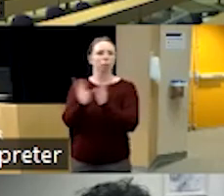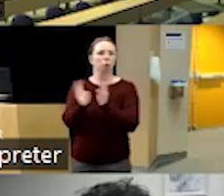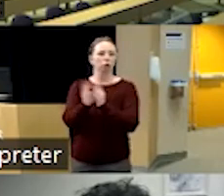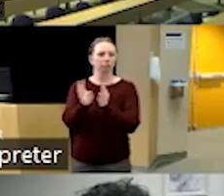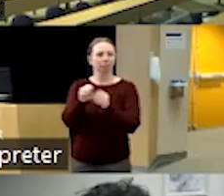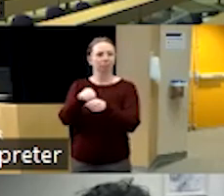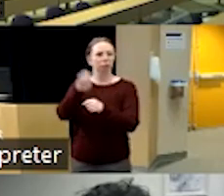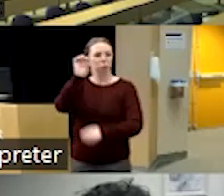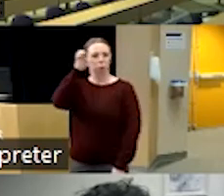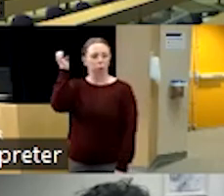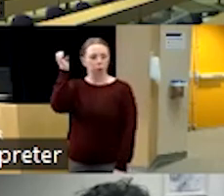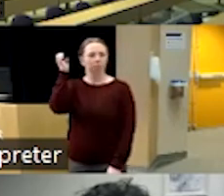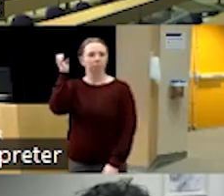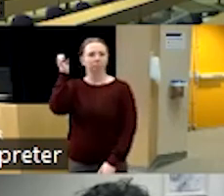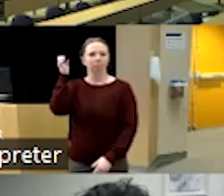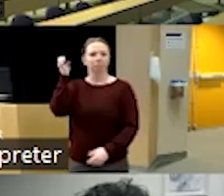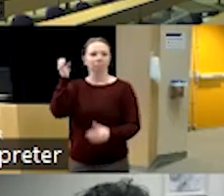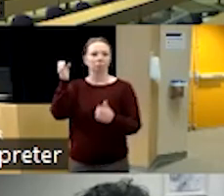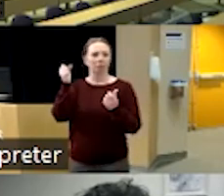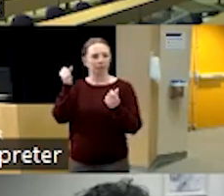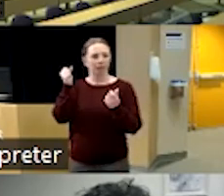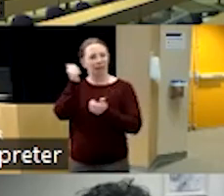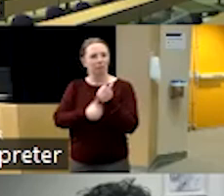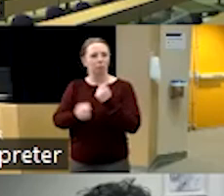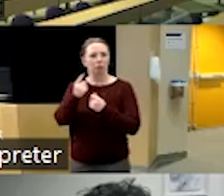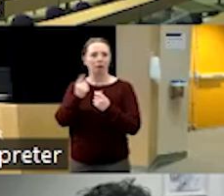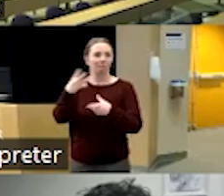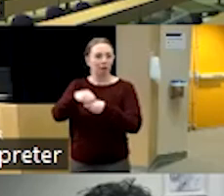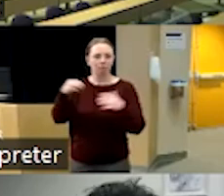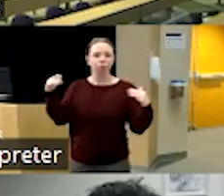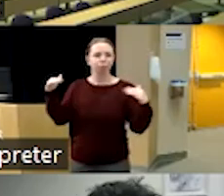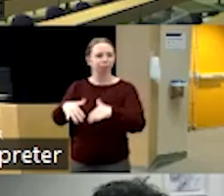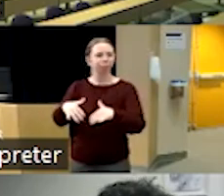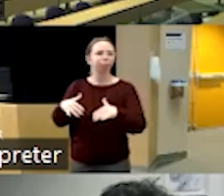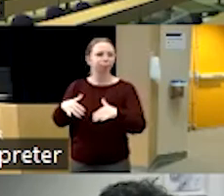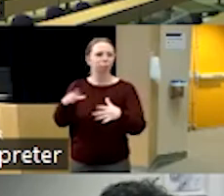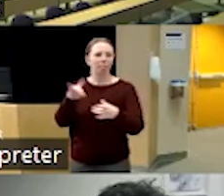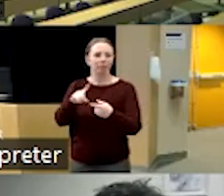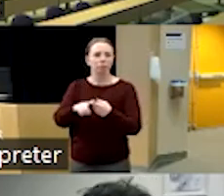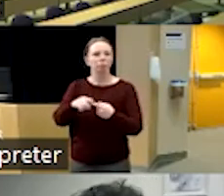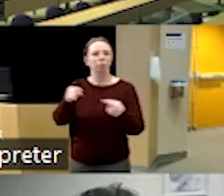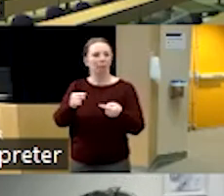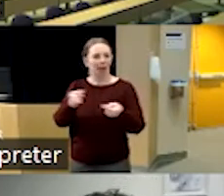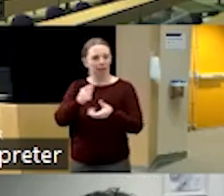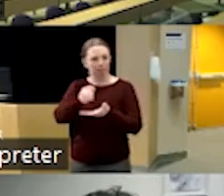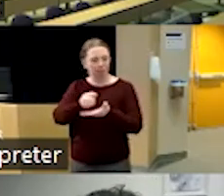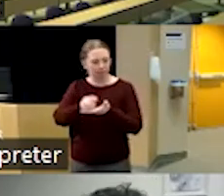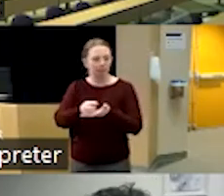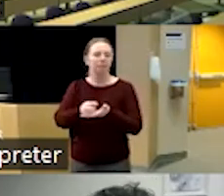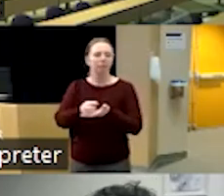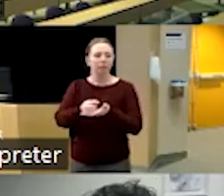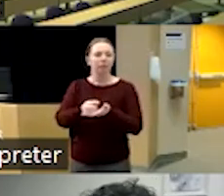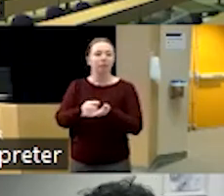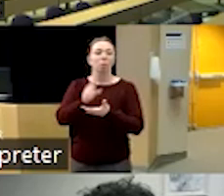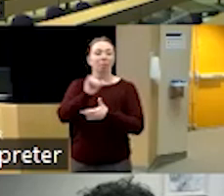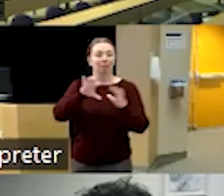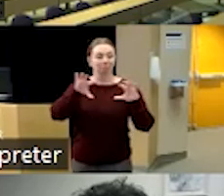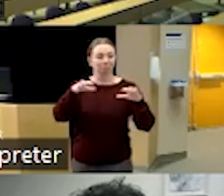um with all the stakeholders um in pain therapy and um they actually defined um Six Dimensions